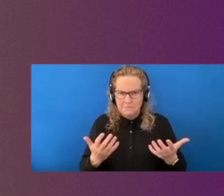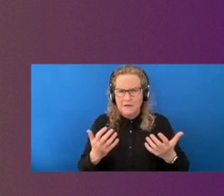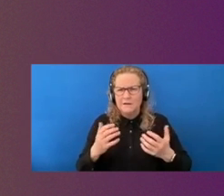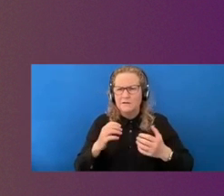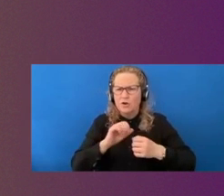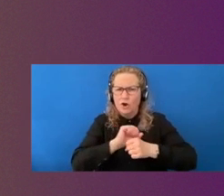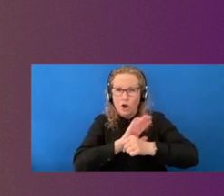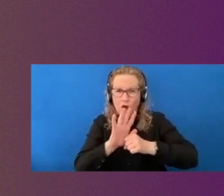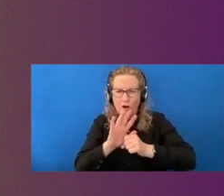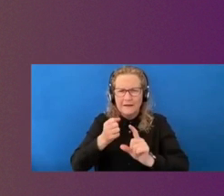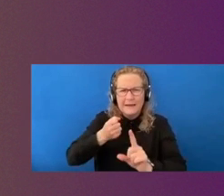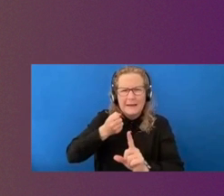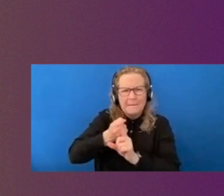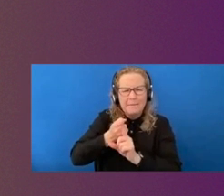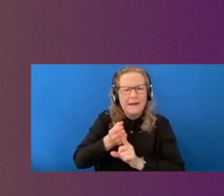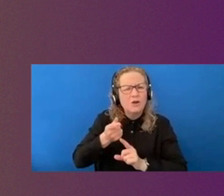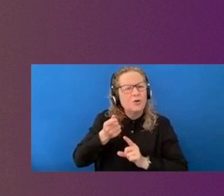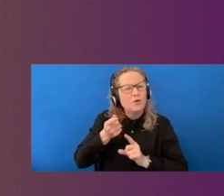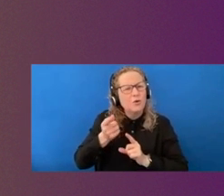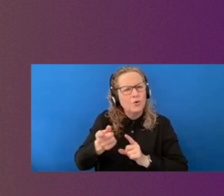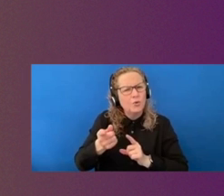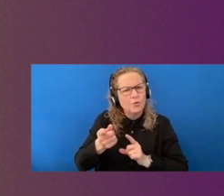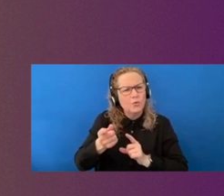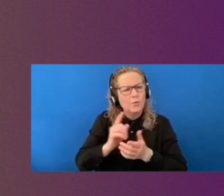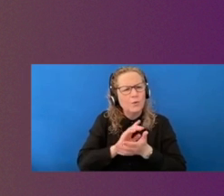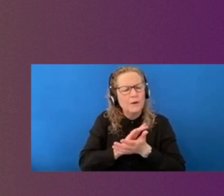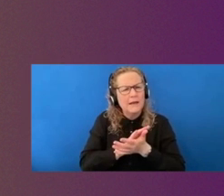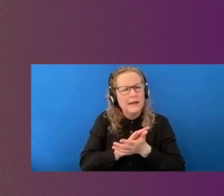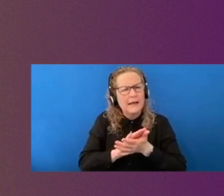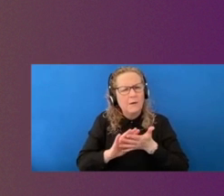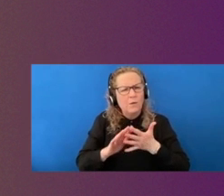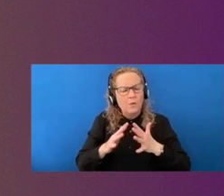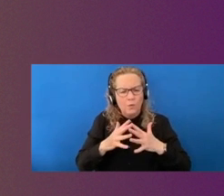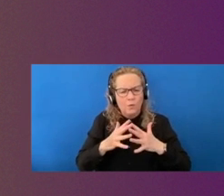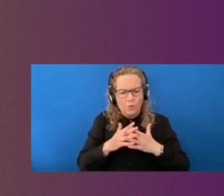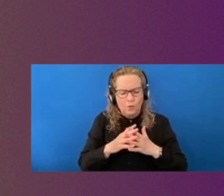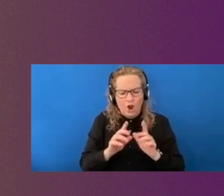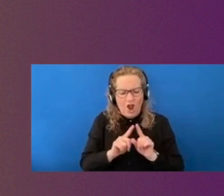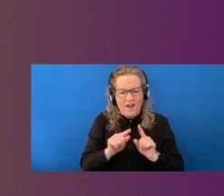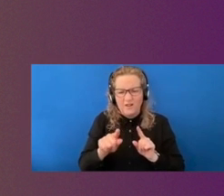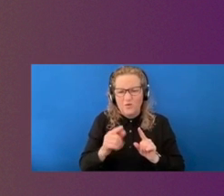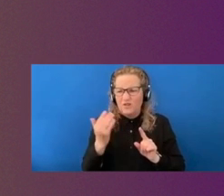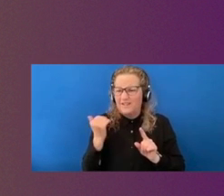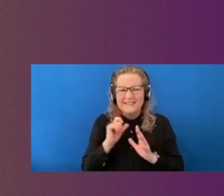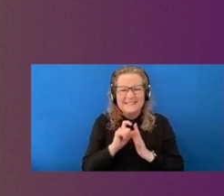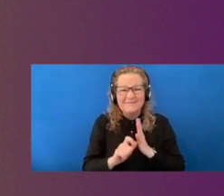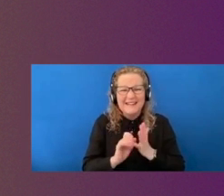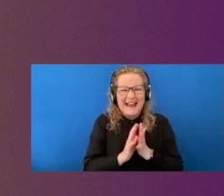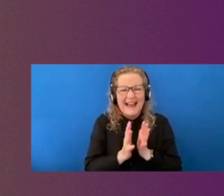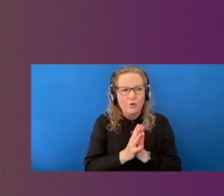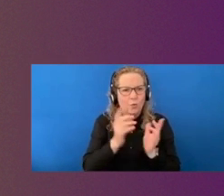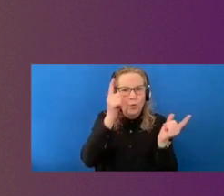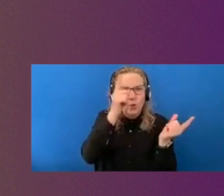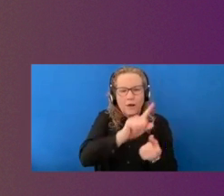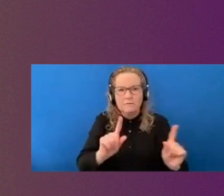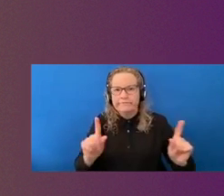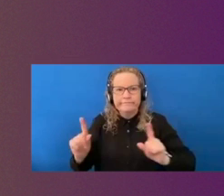impacted you I guess like learning the ropes yeah sure of what it means to live as a disabled person